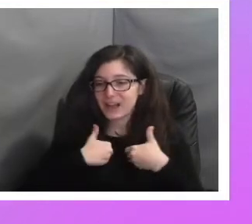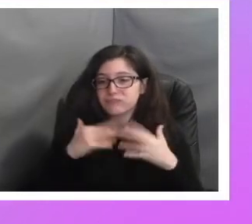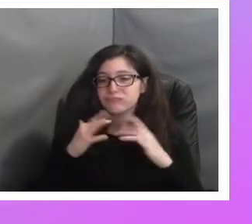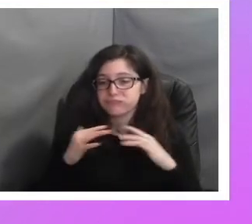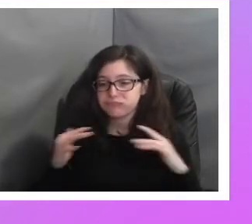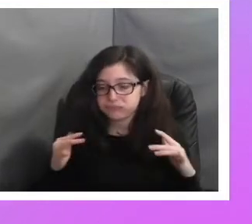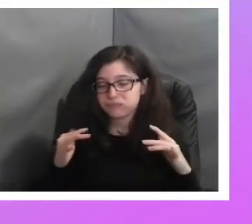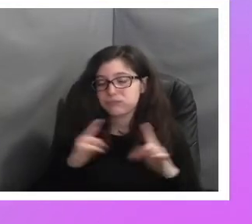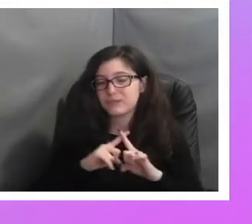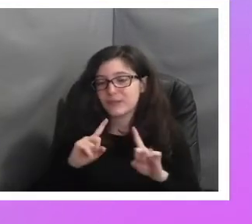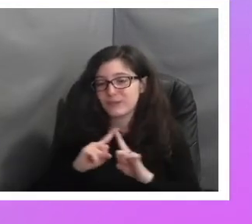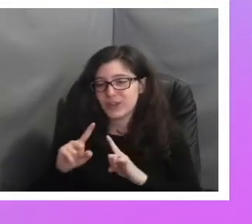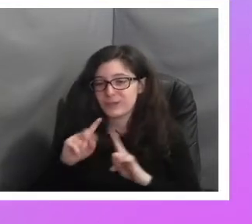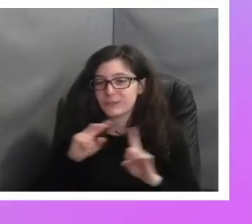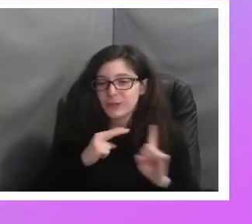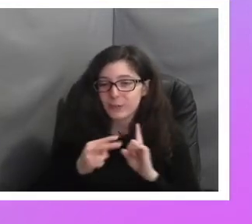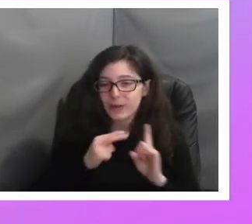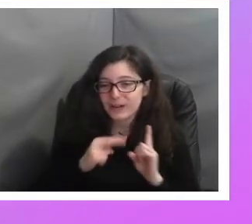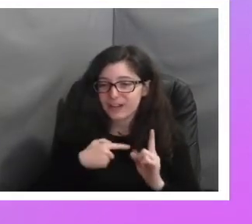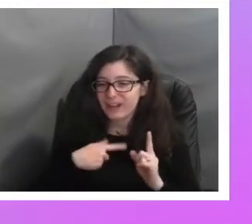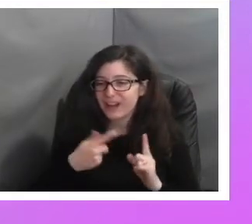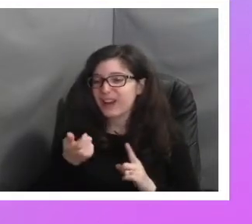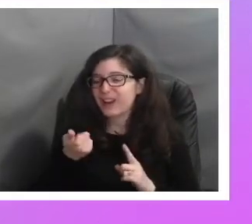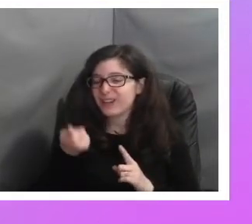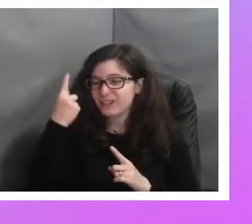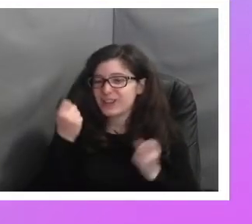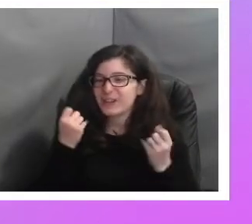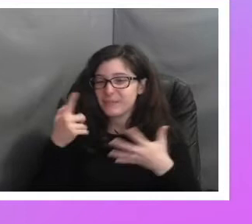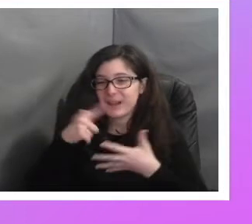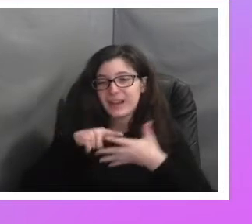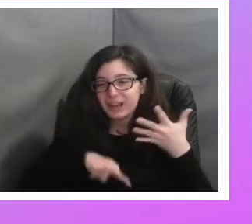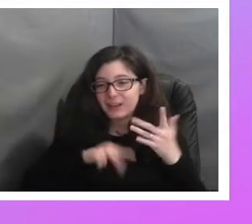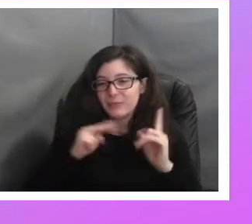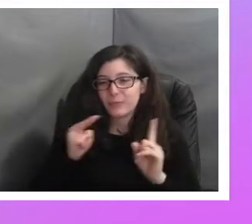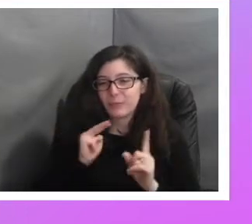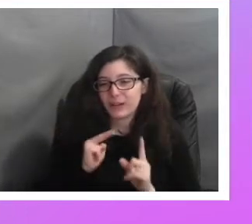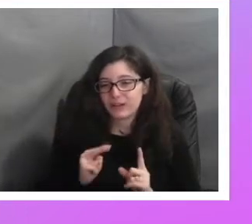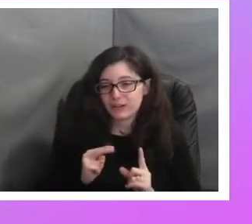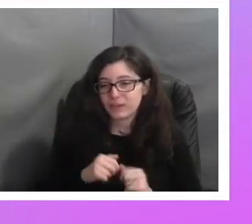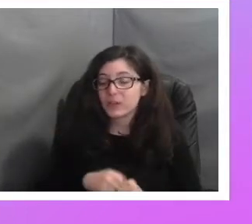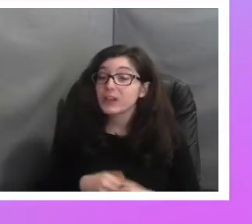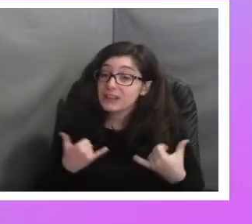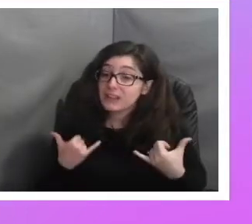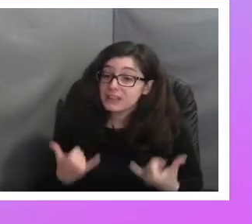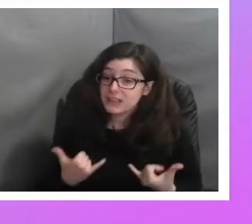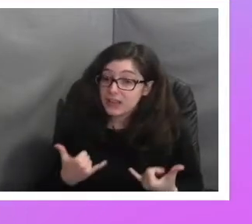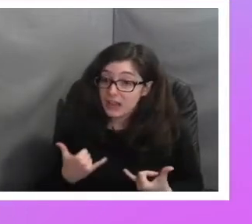and understand the perspectives of many of the stakeholders. And for today, for questions,